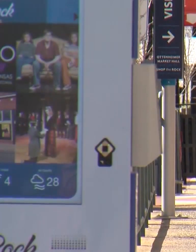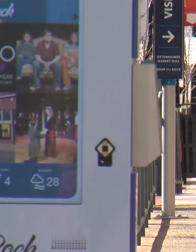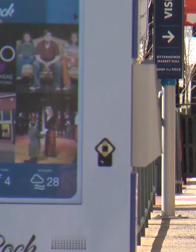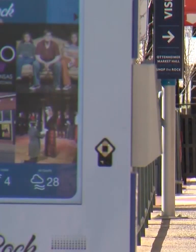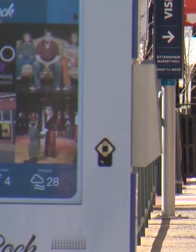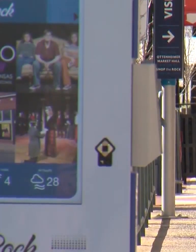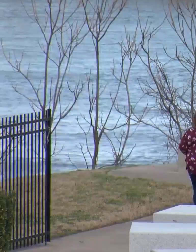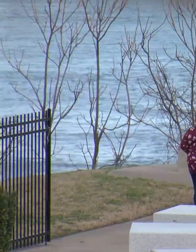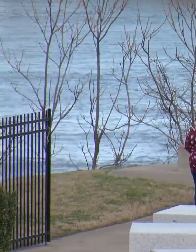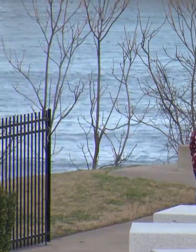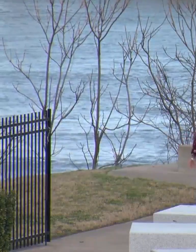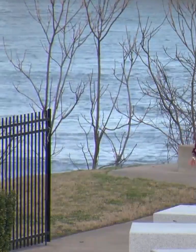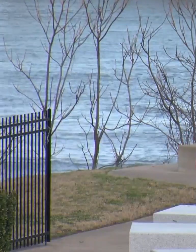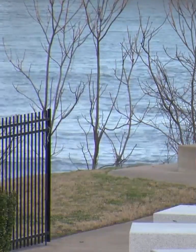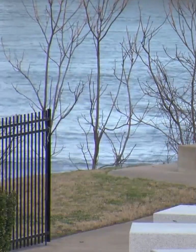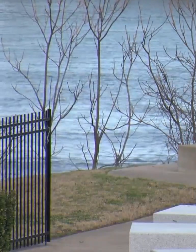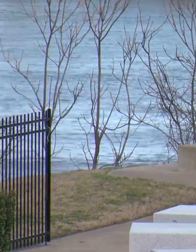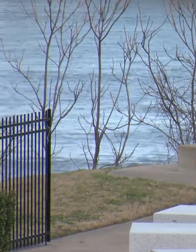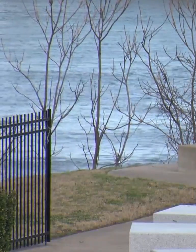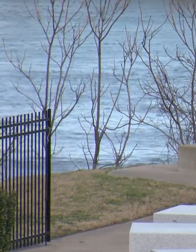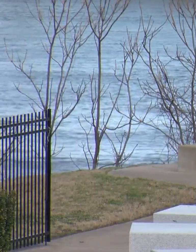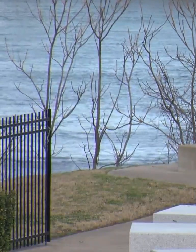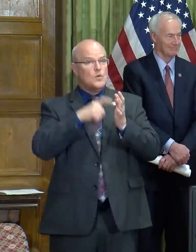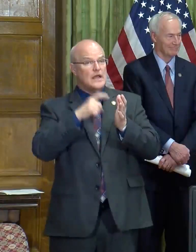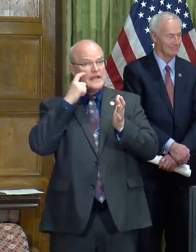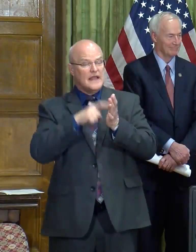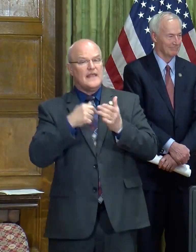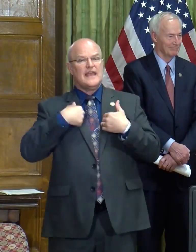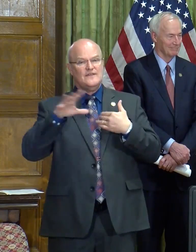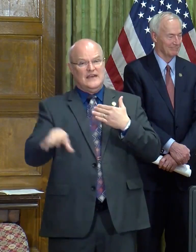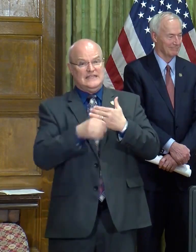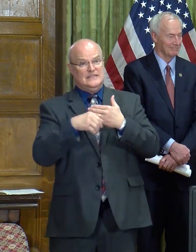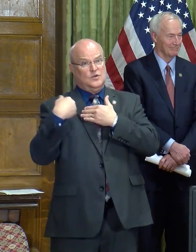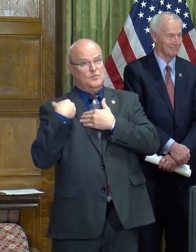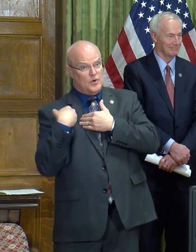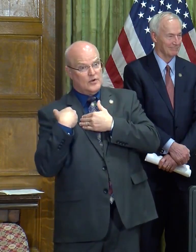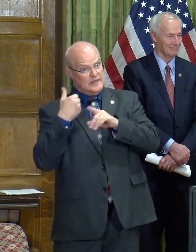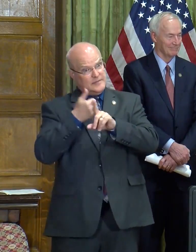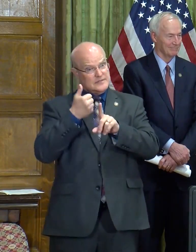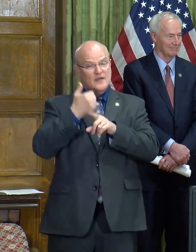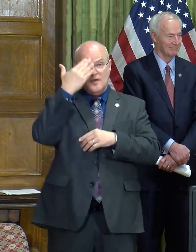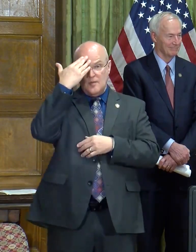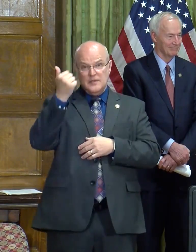for foster care parents Secretary Leslie ánot sure if that's her name "Recognizing that they have additional burdens on themselves daycares are closed in some areas, they